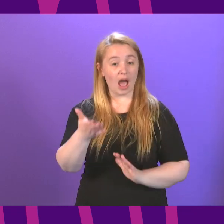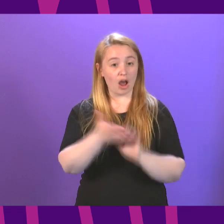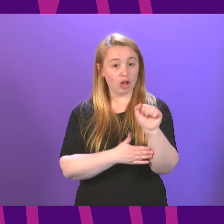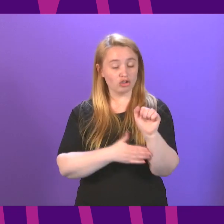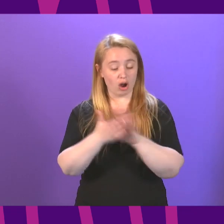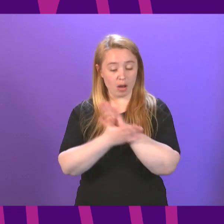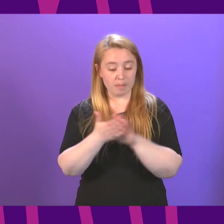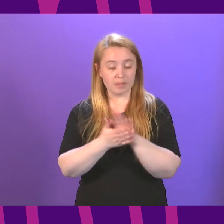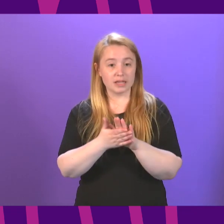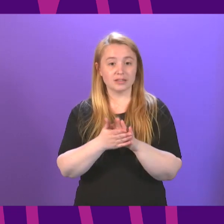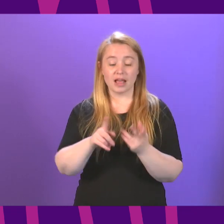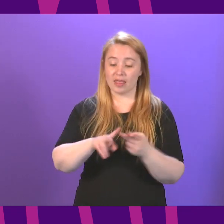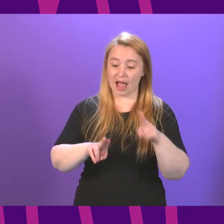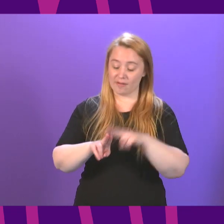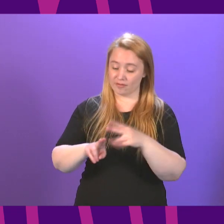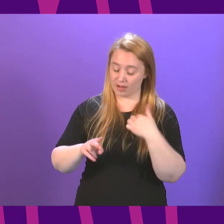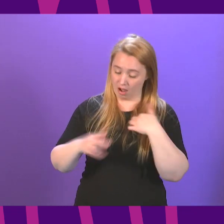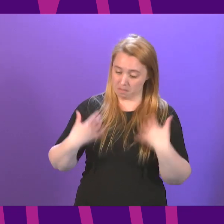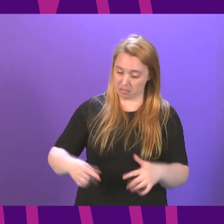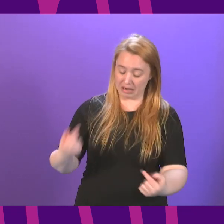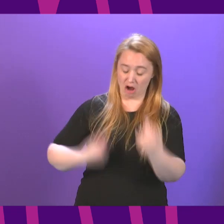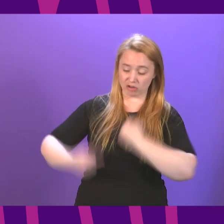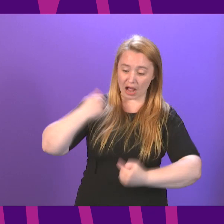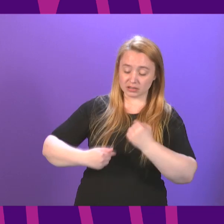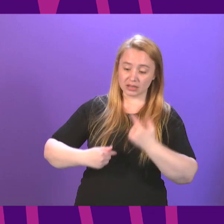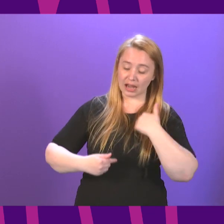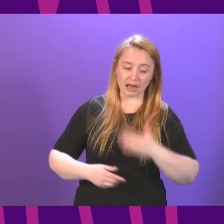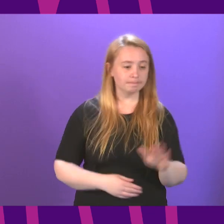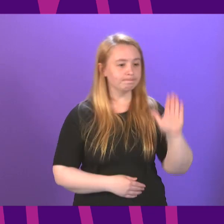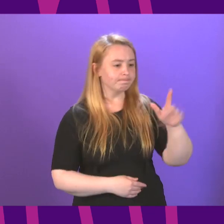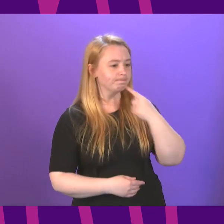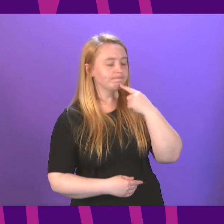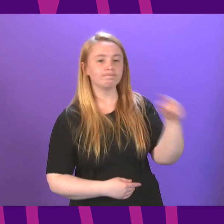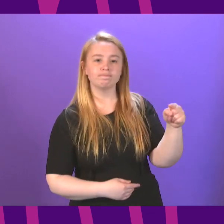that they have been subjected to harassment can come forward and have confidence and